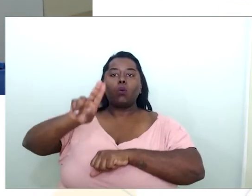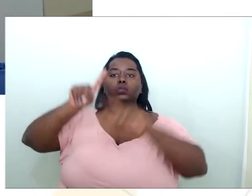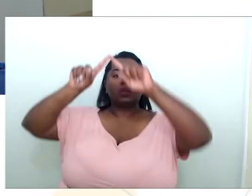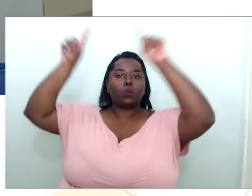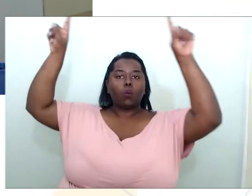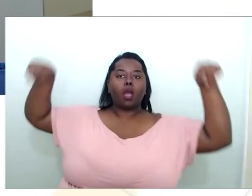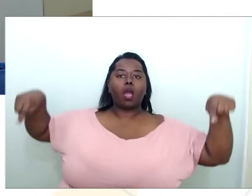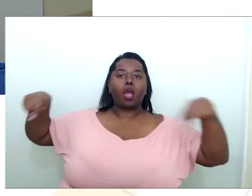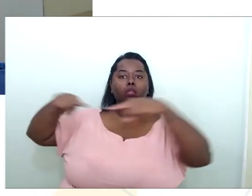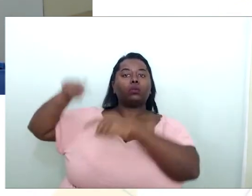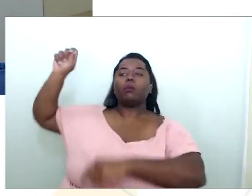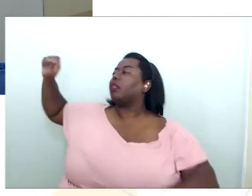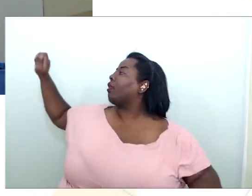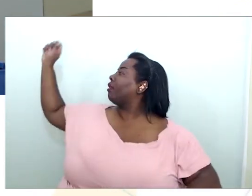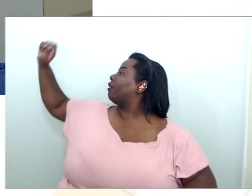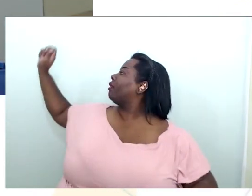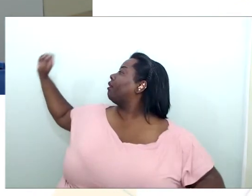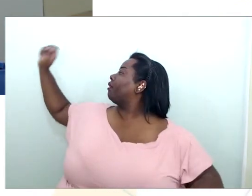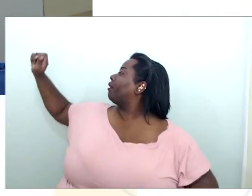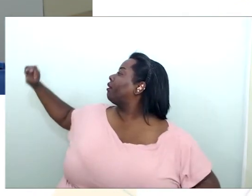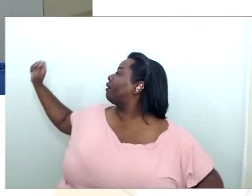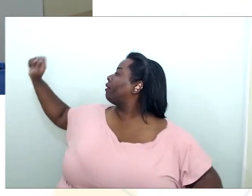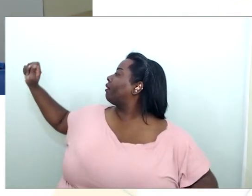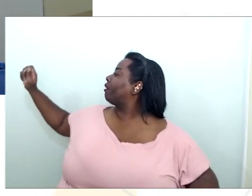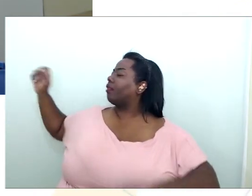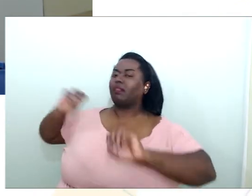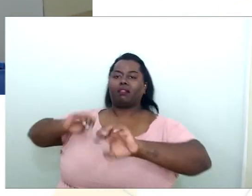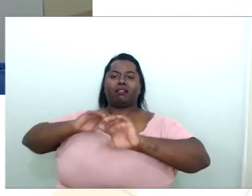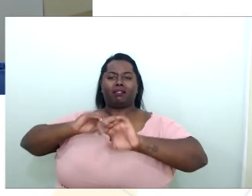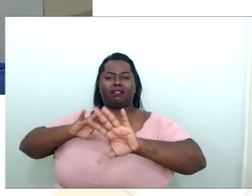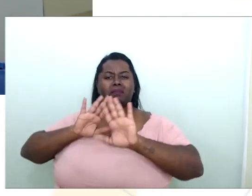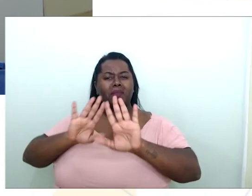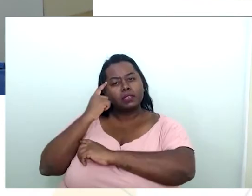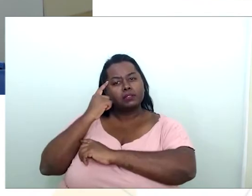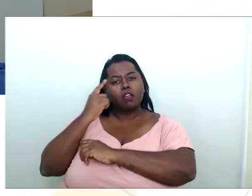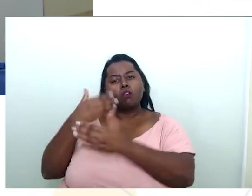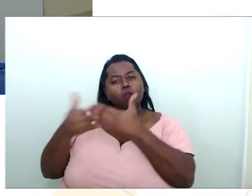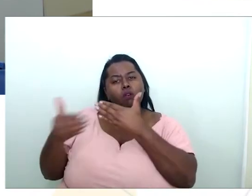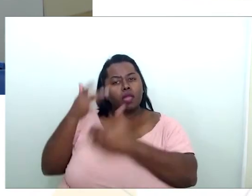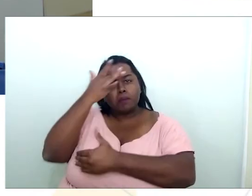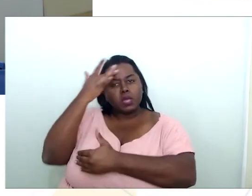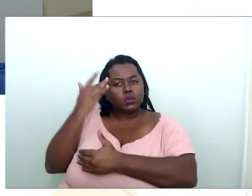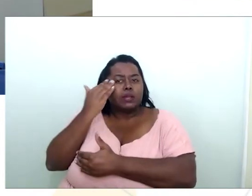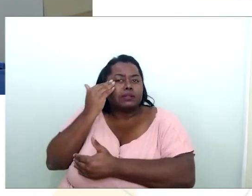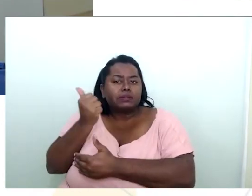chalkboard with a back to the camera and you think people who know anything about